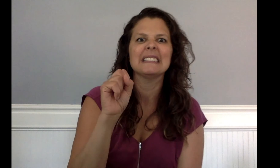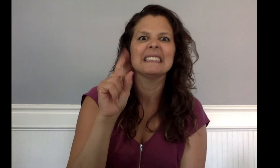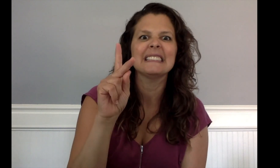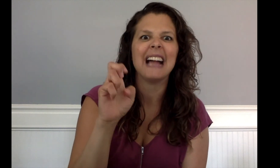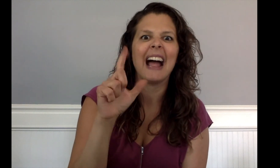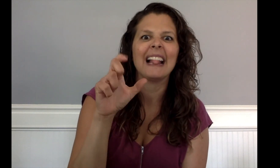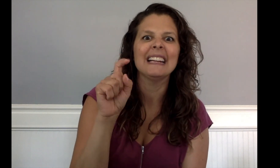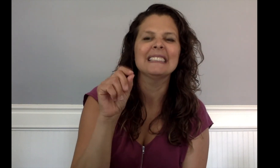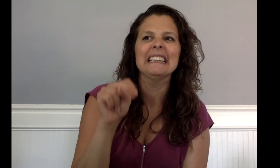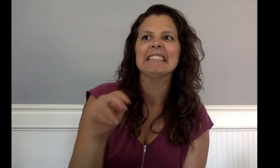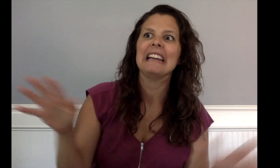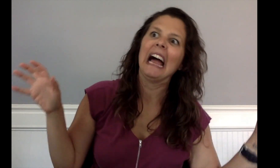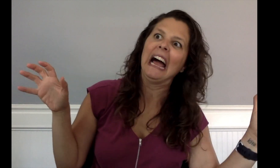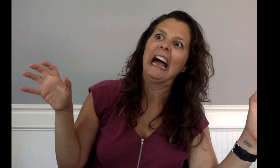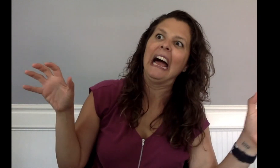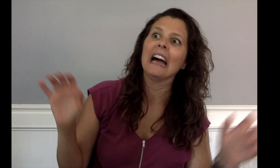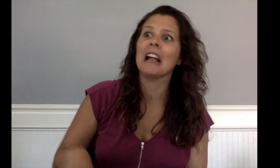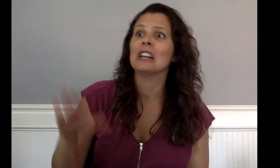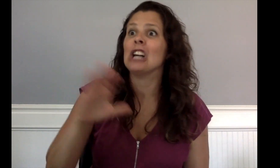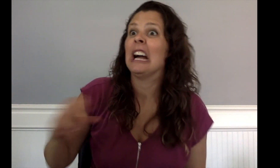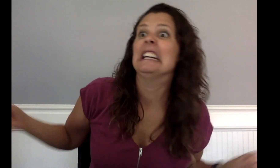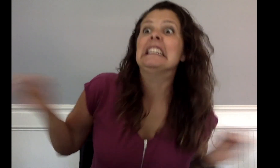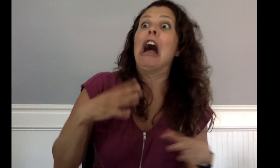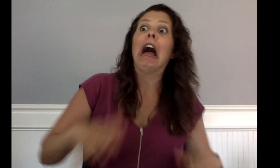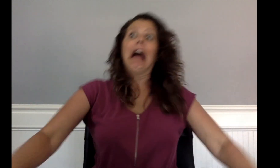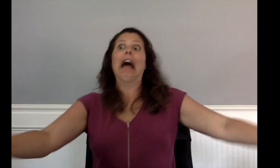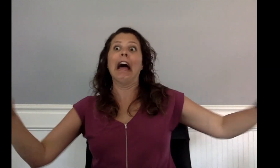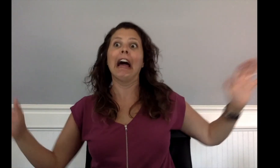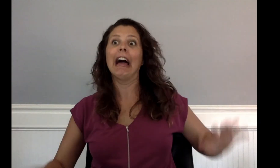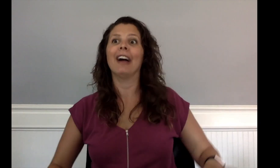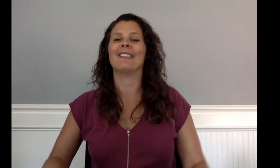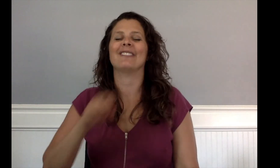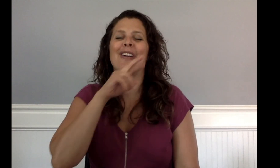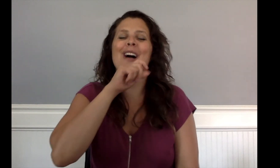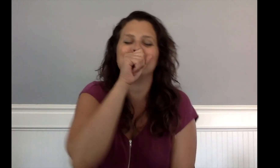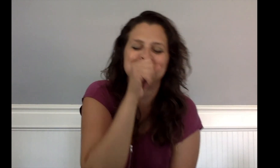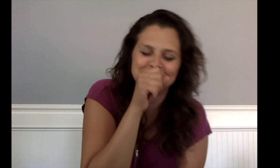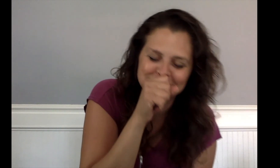windows. A skeleton leered. Charlie stumbled backward.